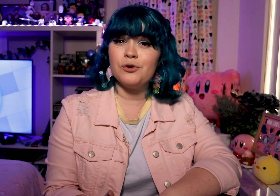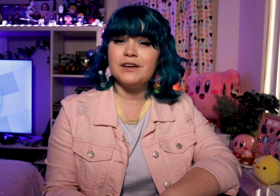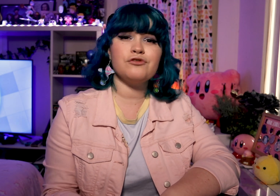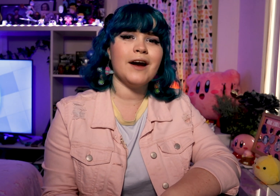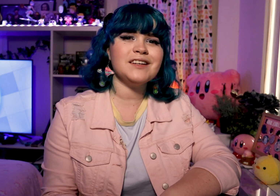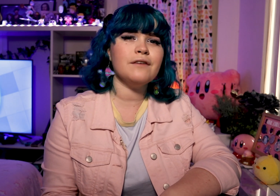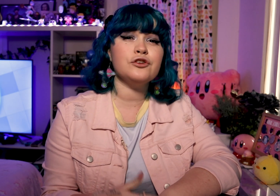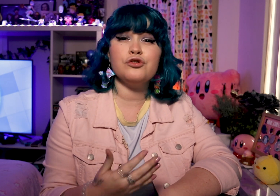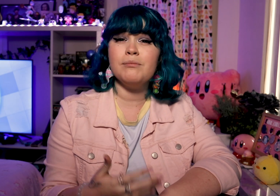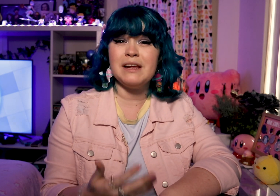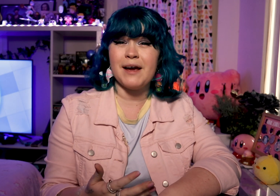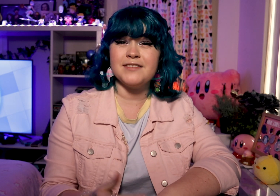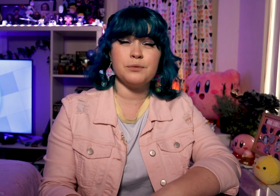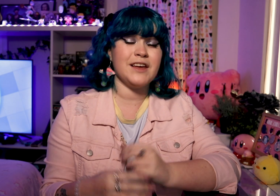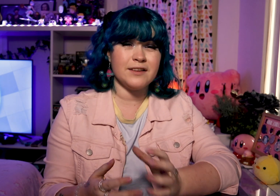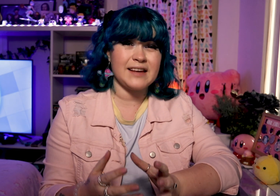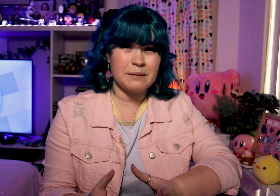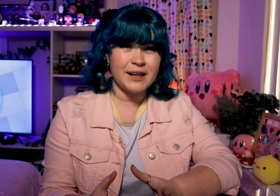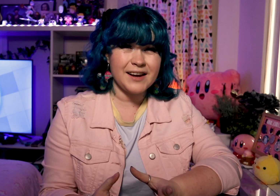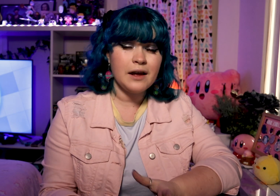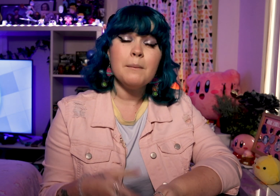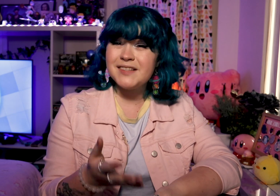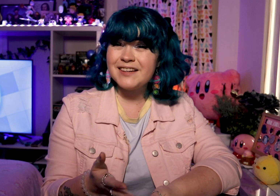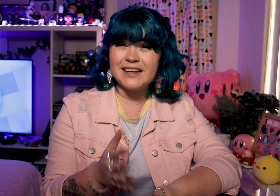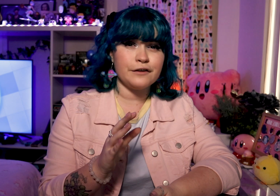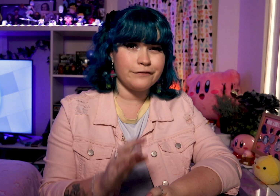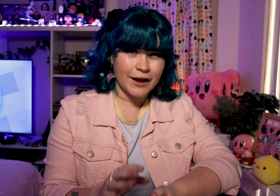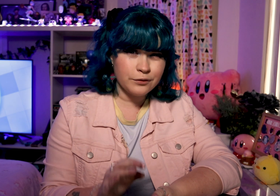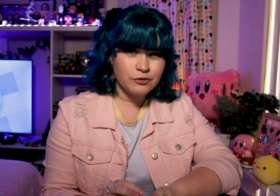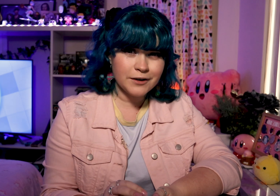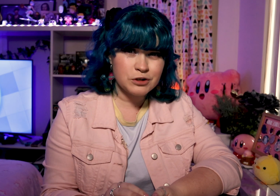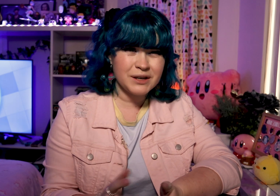is trying to cover too many bases within its gameplay, particularly in the final stretch,